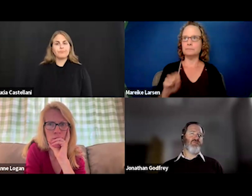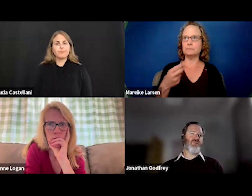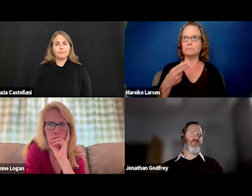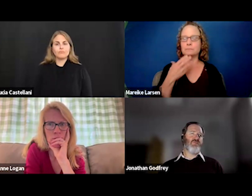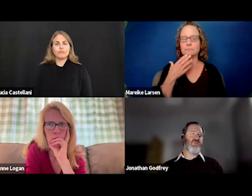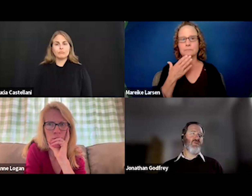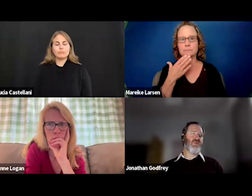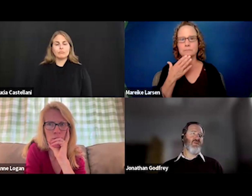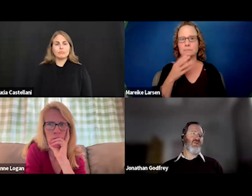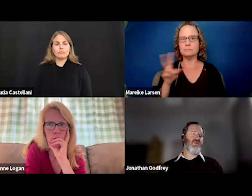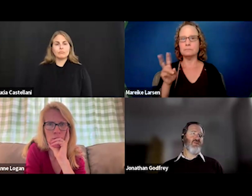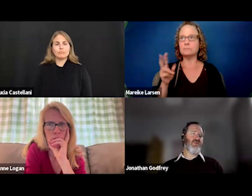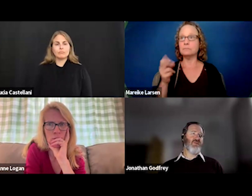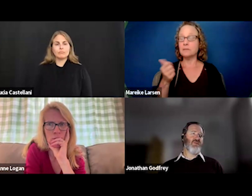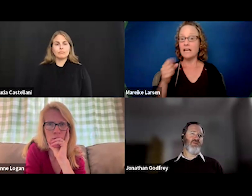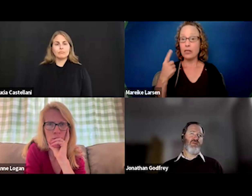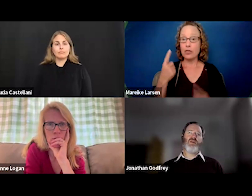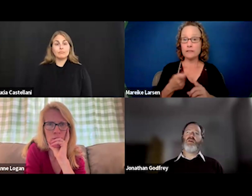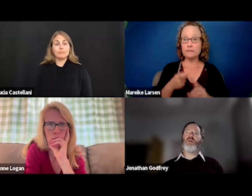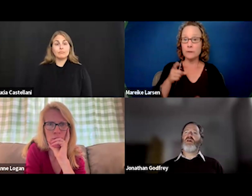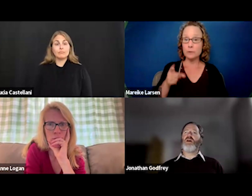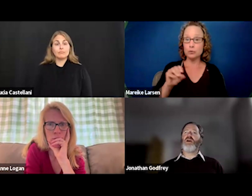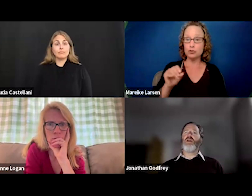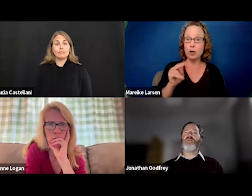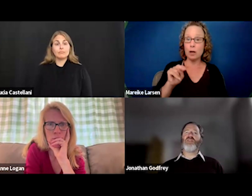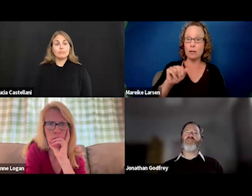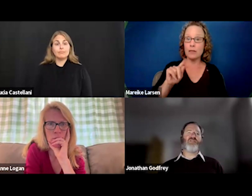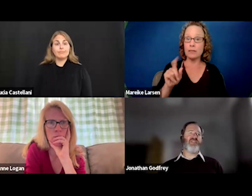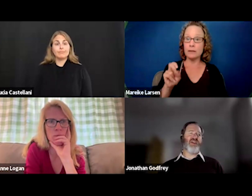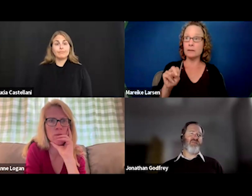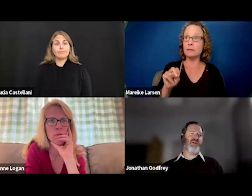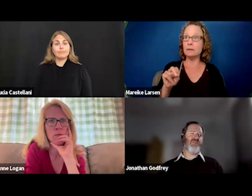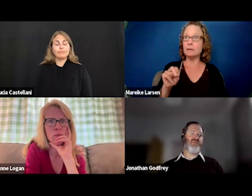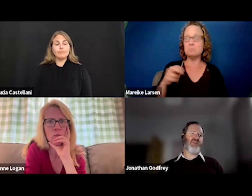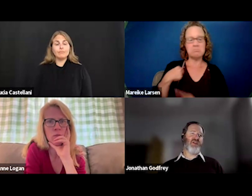Any thoughts from you, Jonathan? I think has covered most of it.